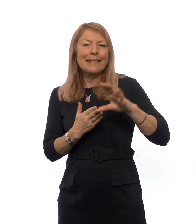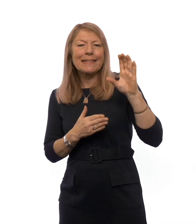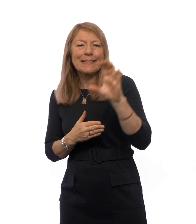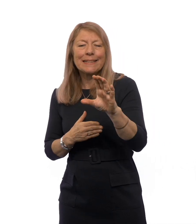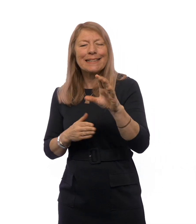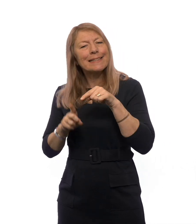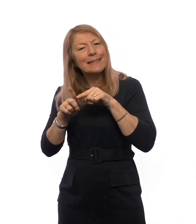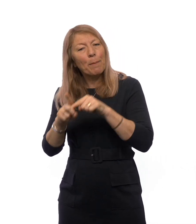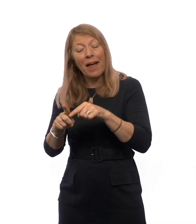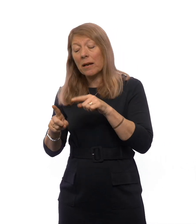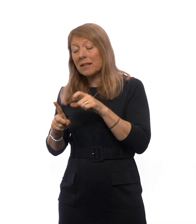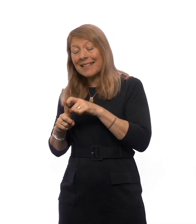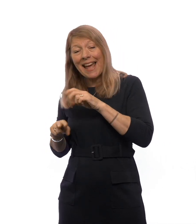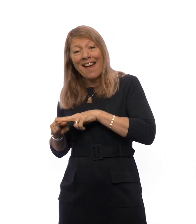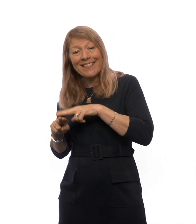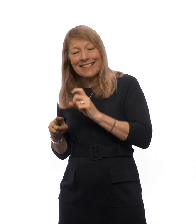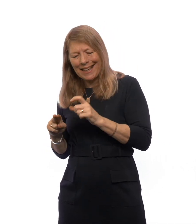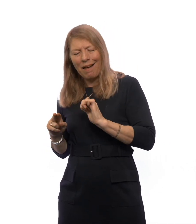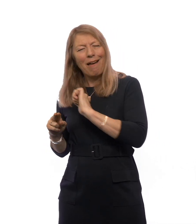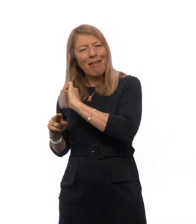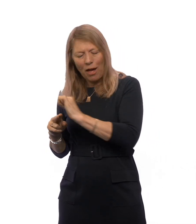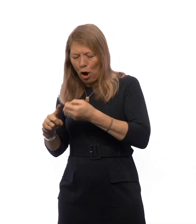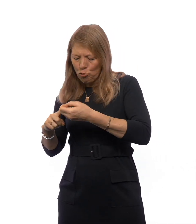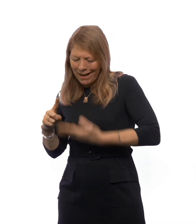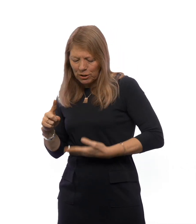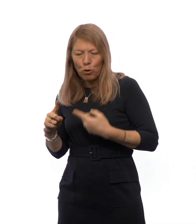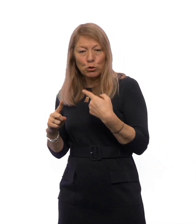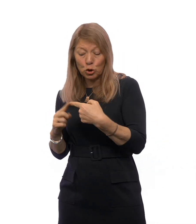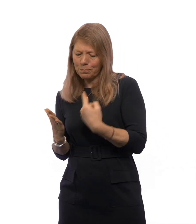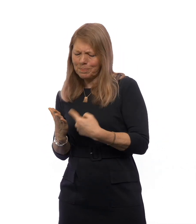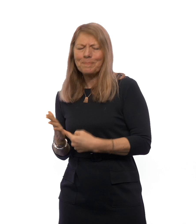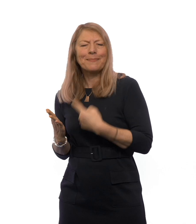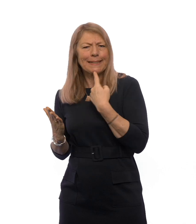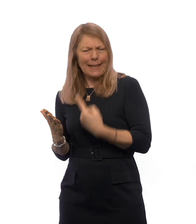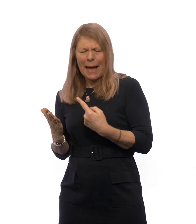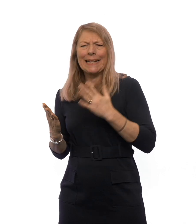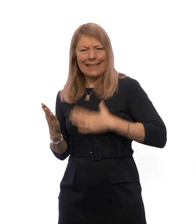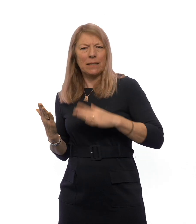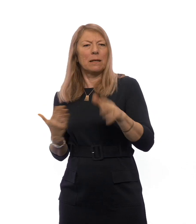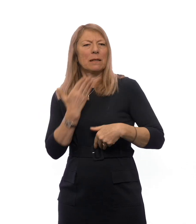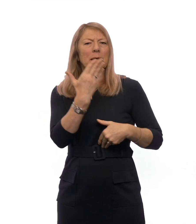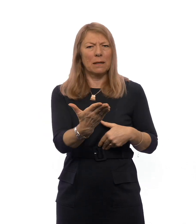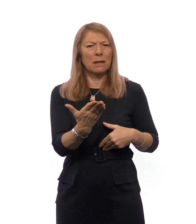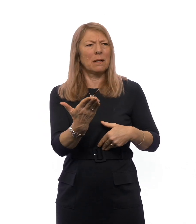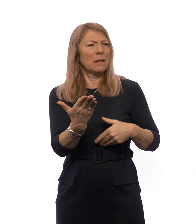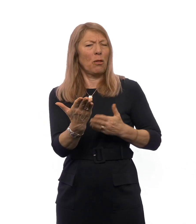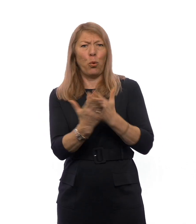secondary legislation may limit the Committee's capacity to scrutinise those costs in the future.